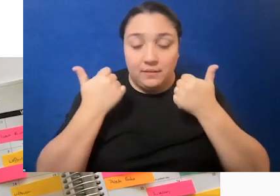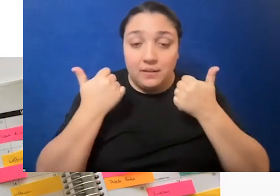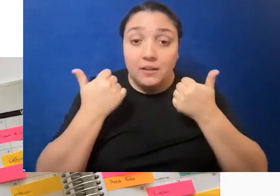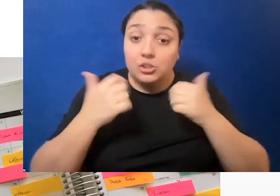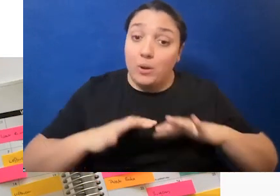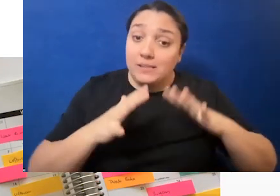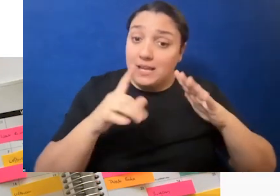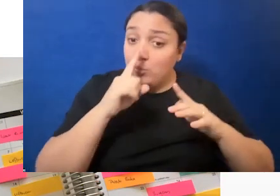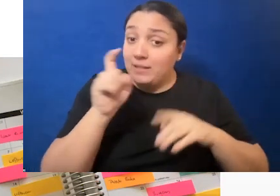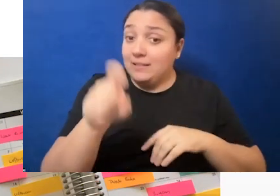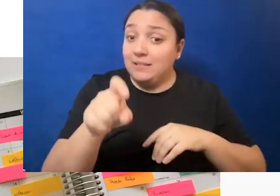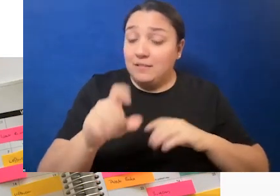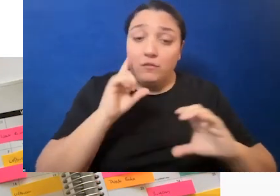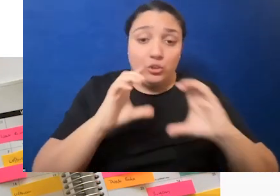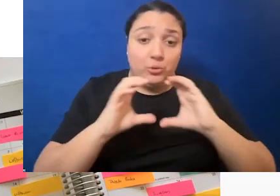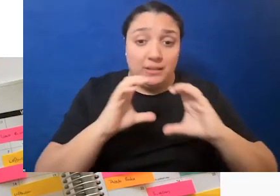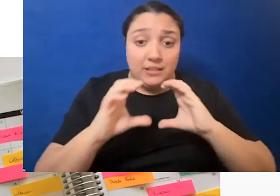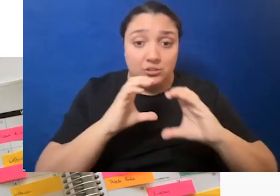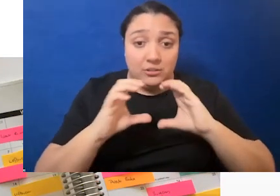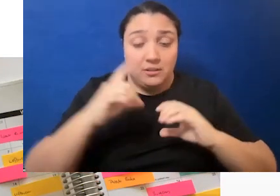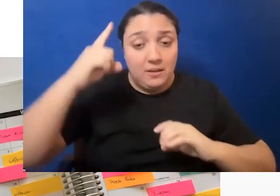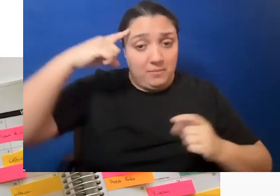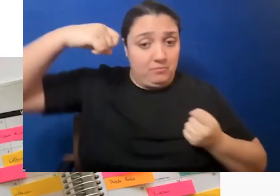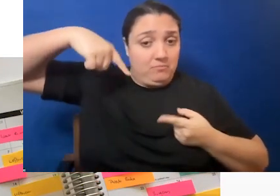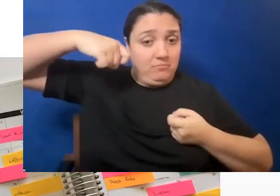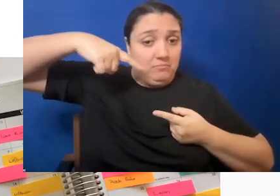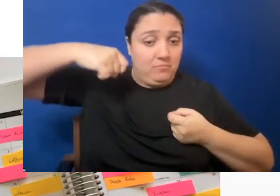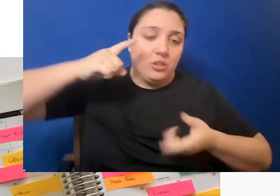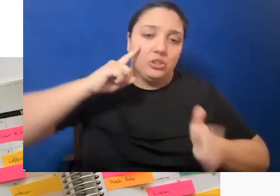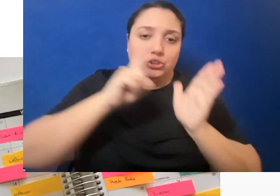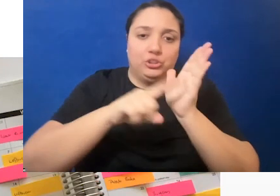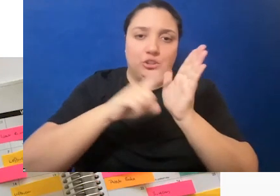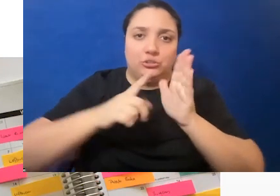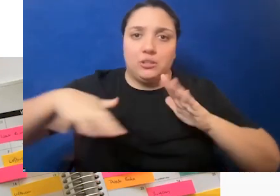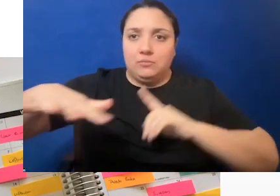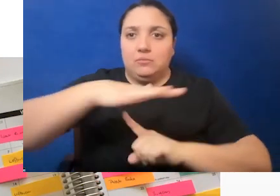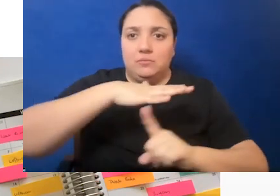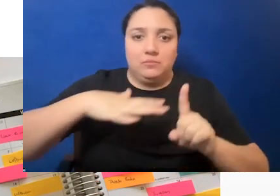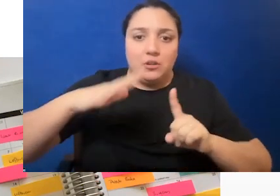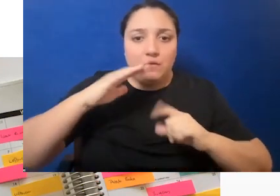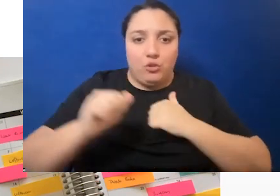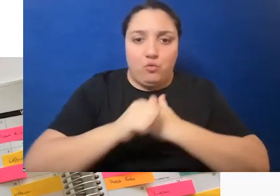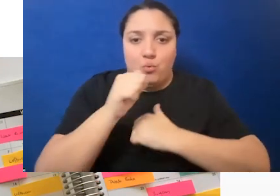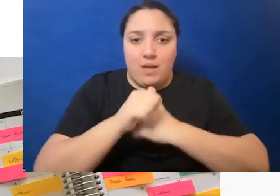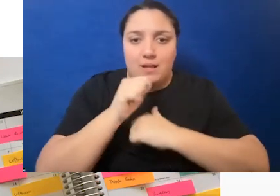ANXIETY ESSENTIALLY IS COMMUNICATION. IT IS PRESENTS AGAINST THE